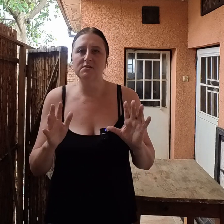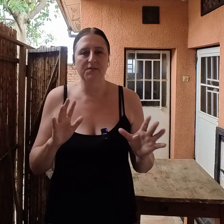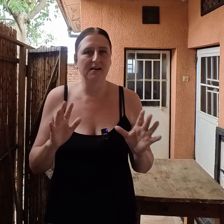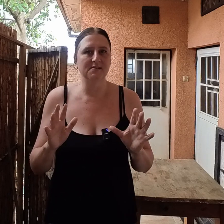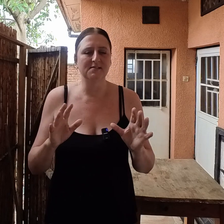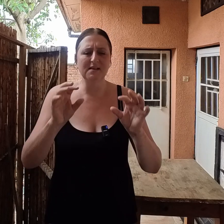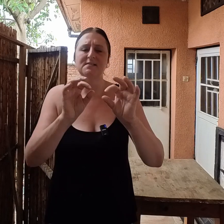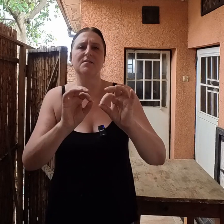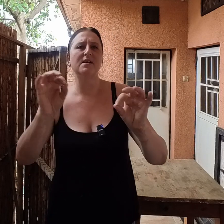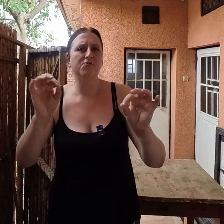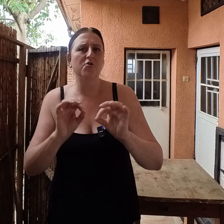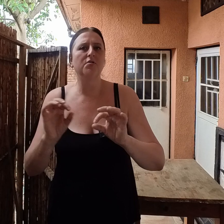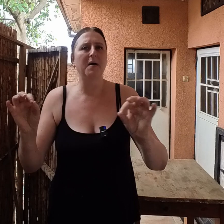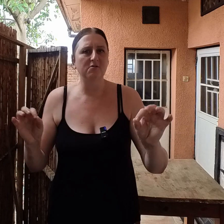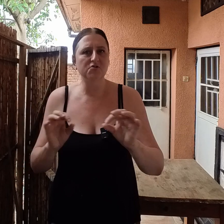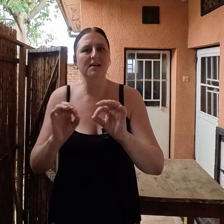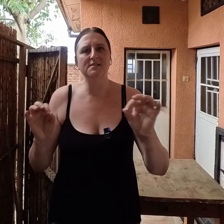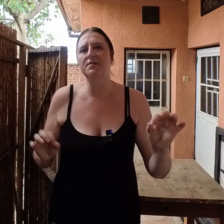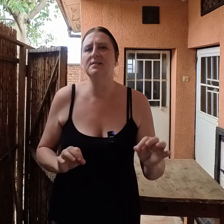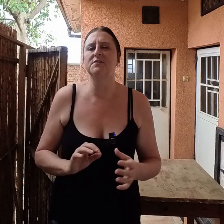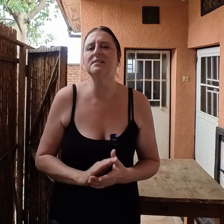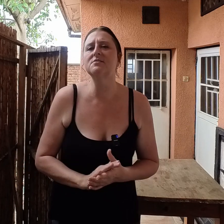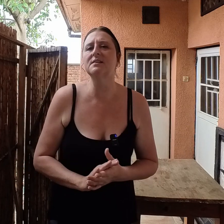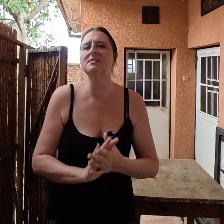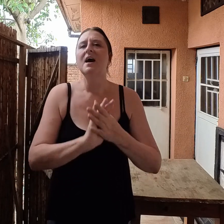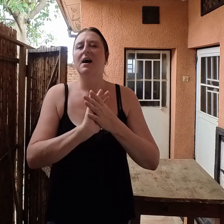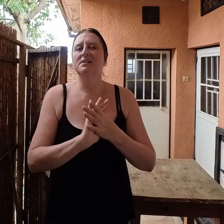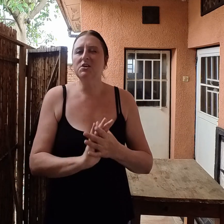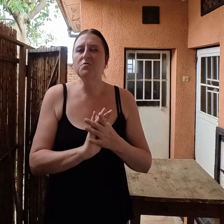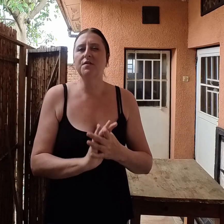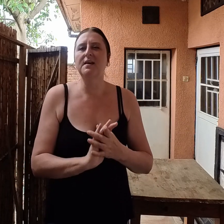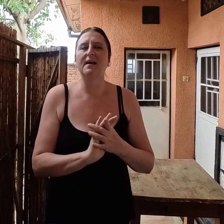around 2006, they re-drew the boundaries of the different districts, and I don't think